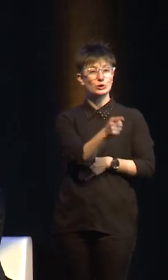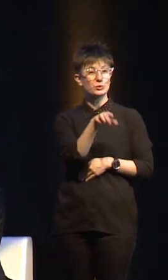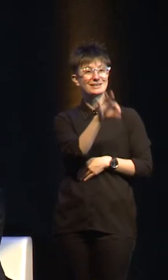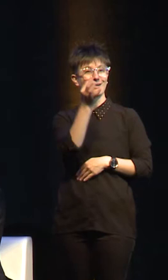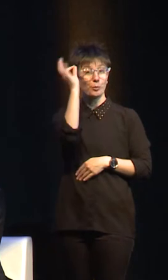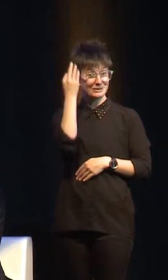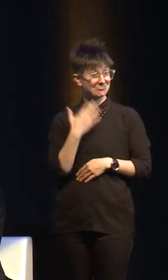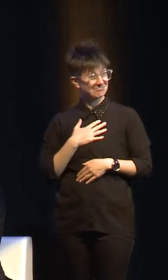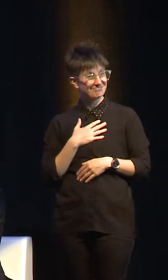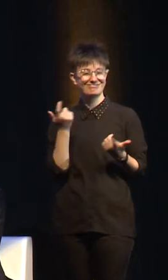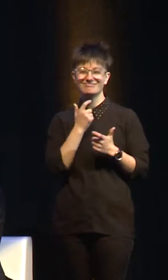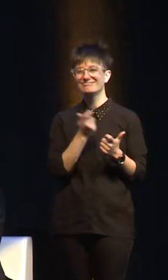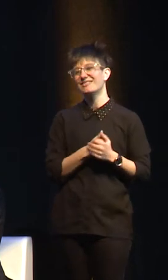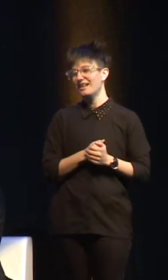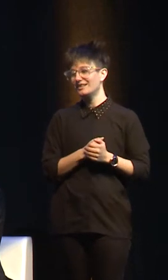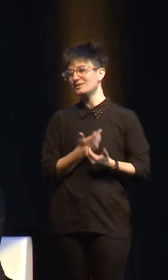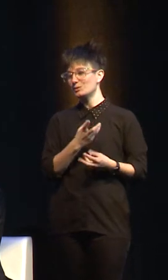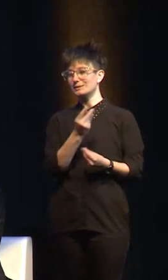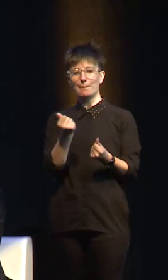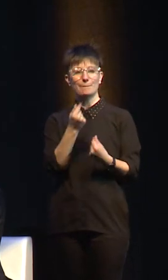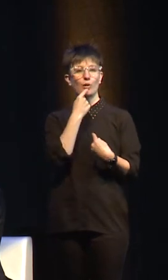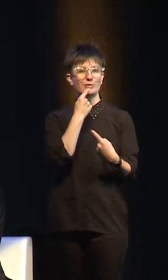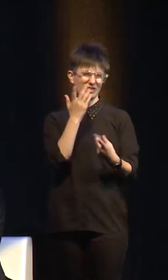point actually. There's been some commentary in the last few days about the language that